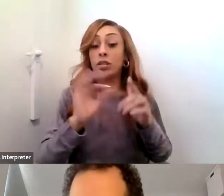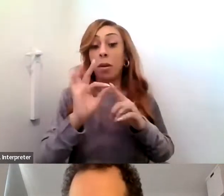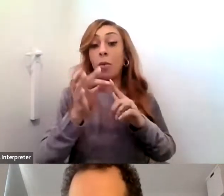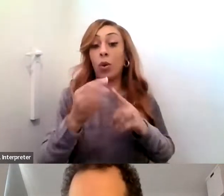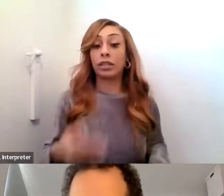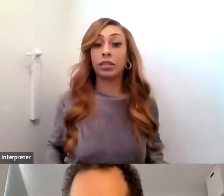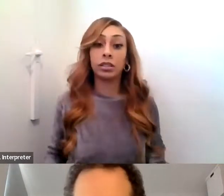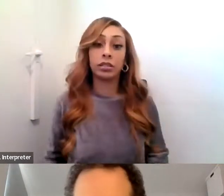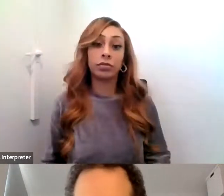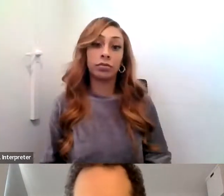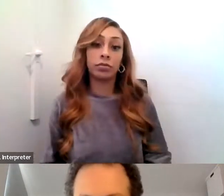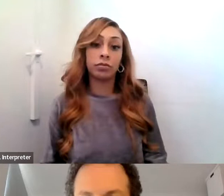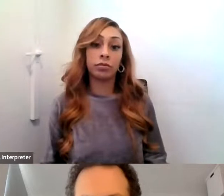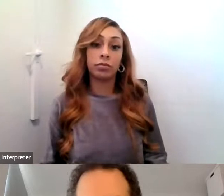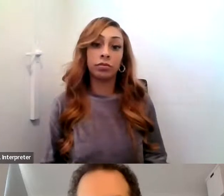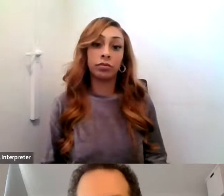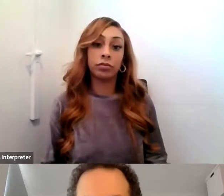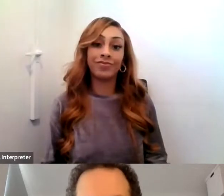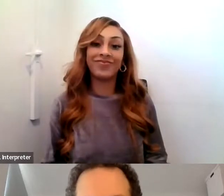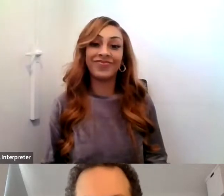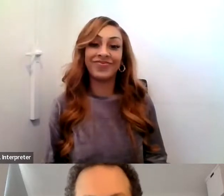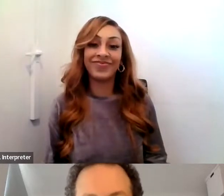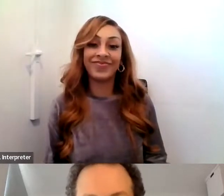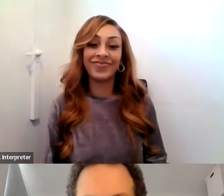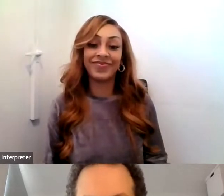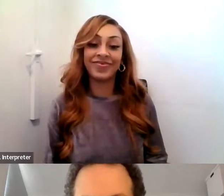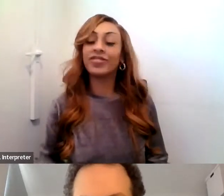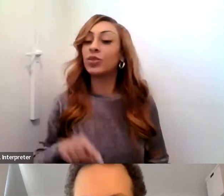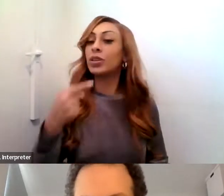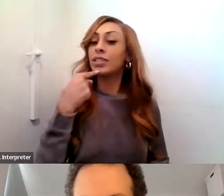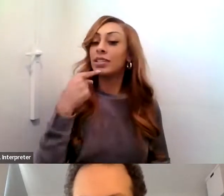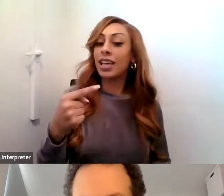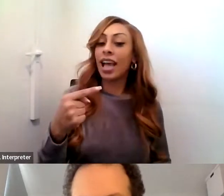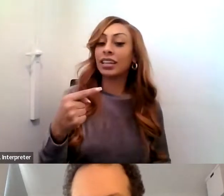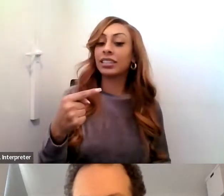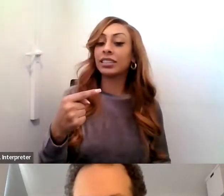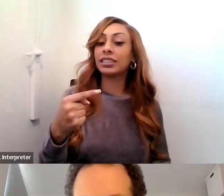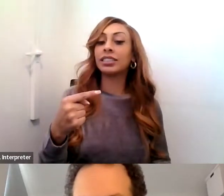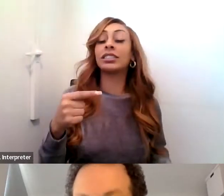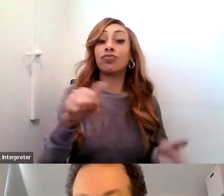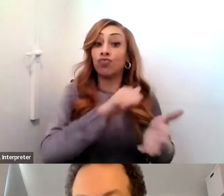You had said that - and I'll try and get this right. You said that done right, digital access has potential